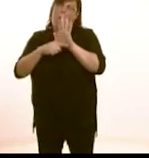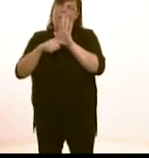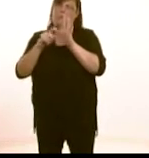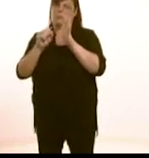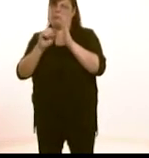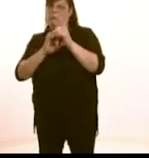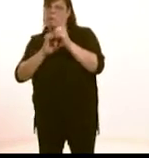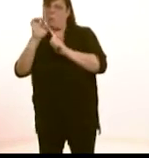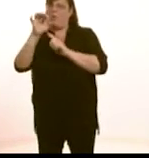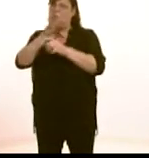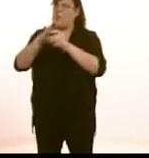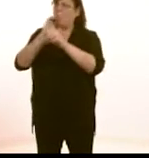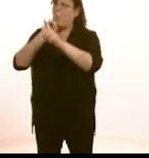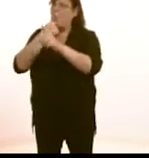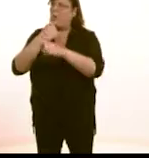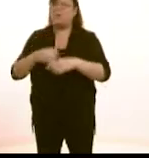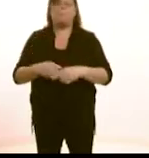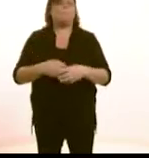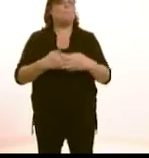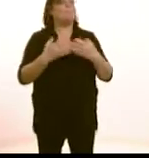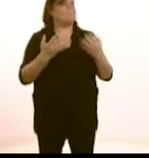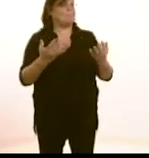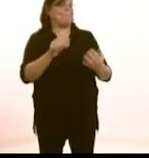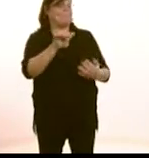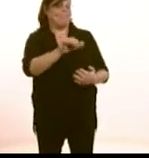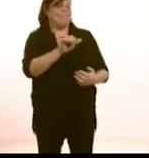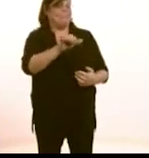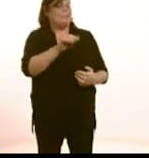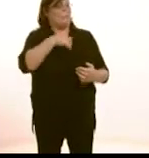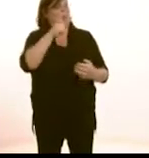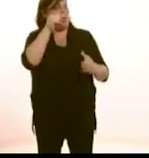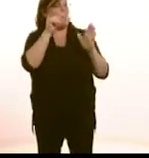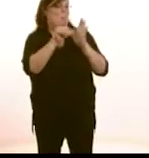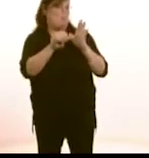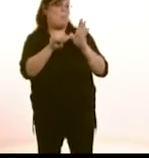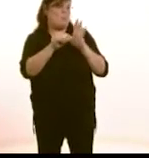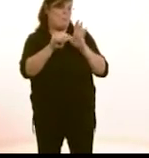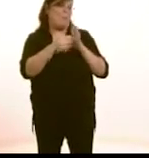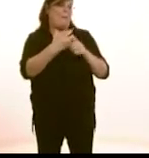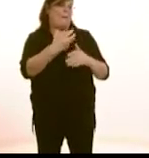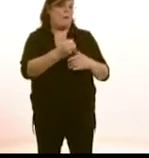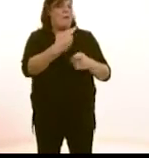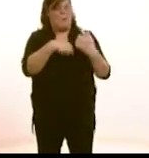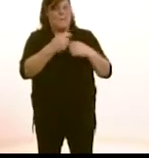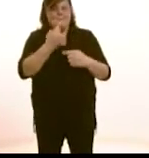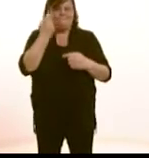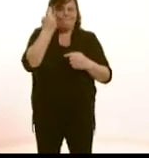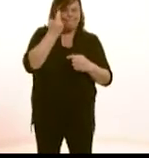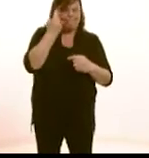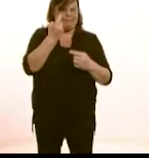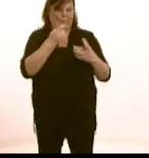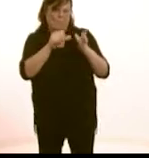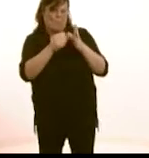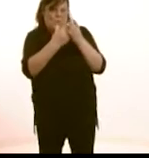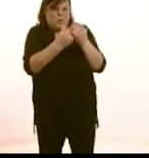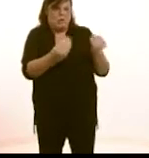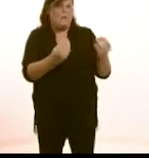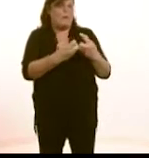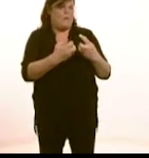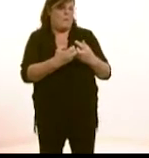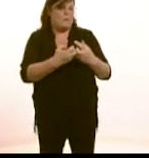Carwyn Jones: Yes, this is a problem and we are considering a way of resolving this through